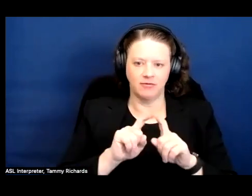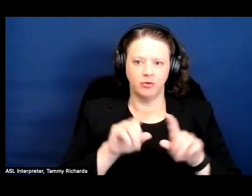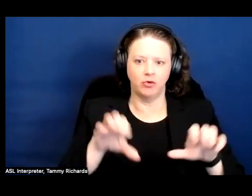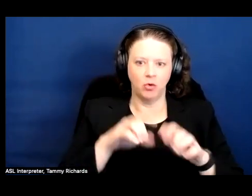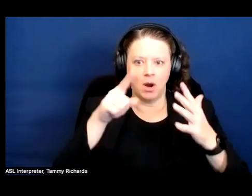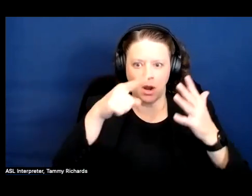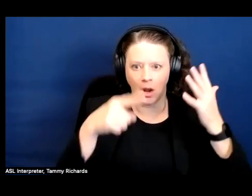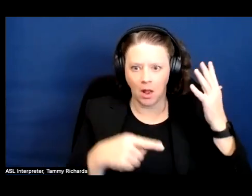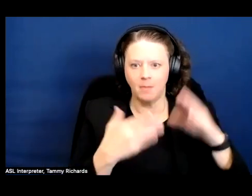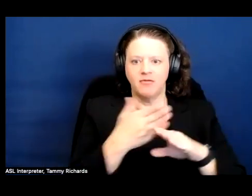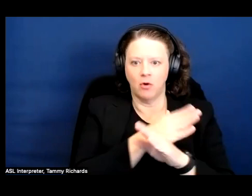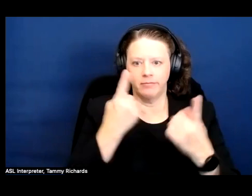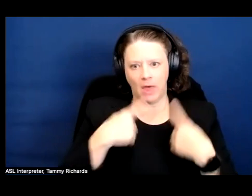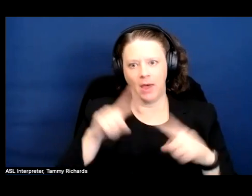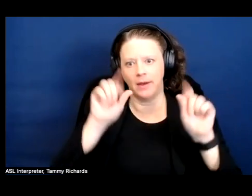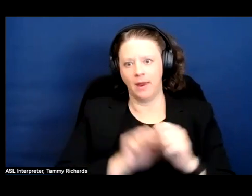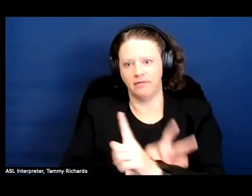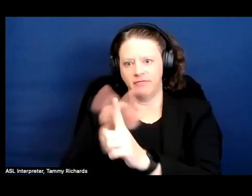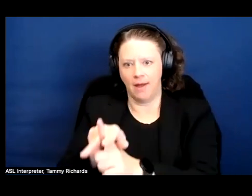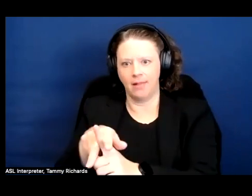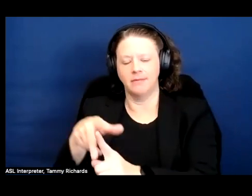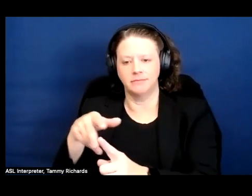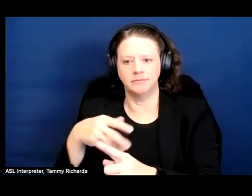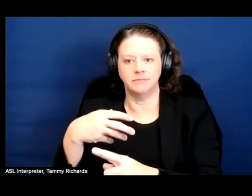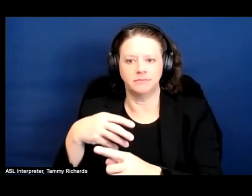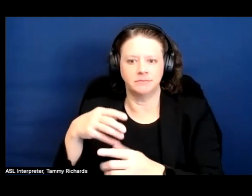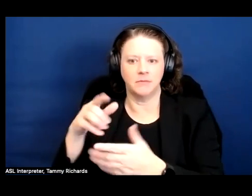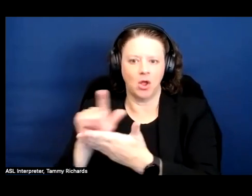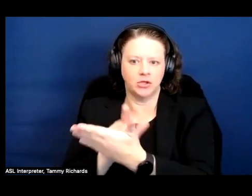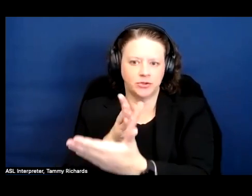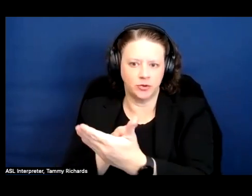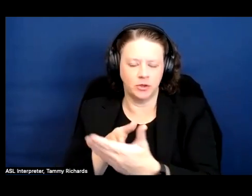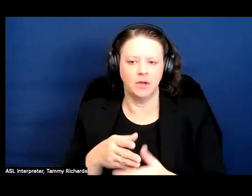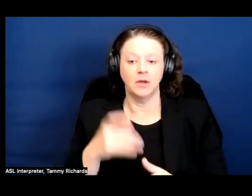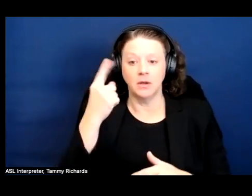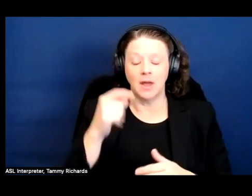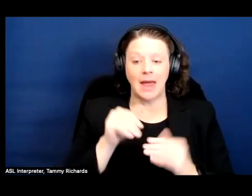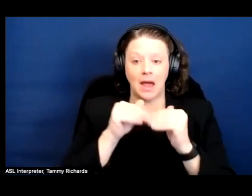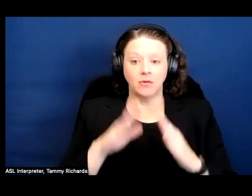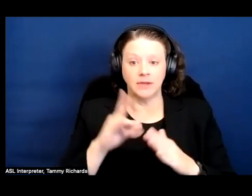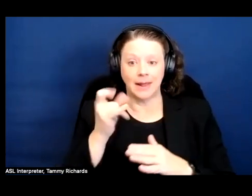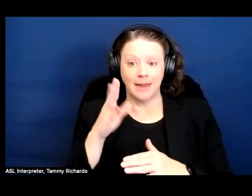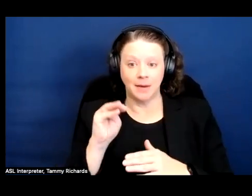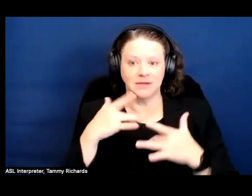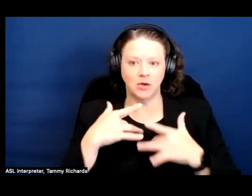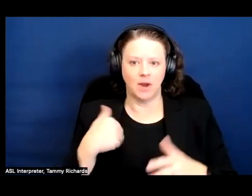I believe you can see my screen now, if- Yes, we can see it fine. - Thank you. [Moderator] Yeah.